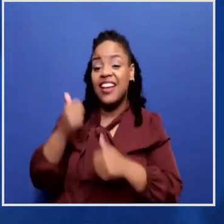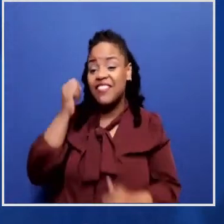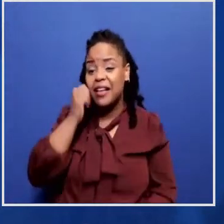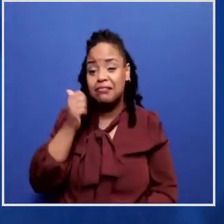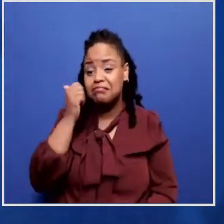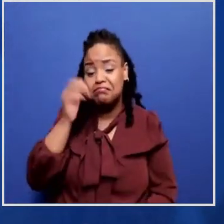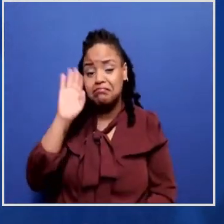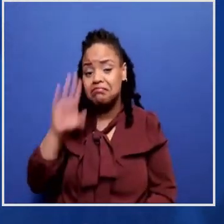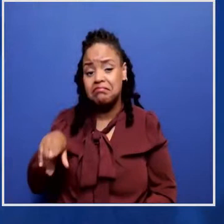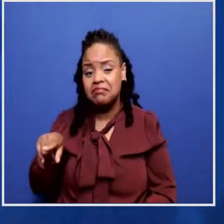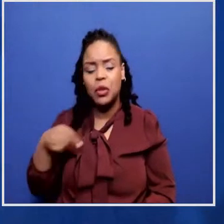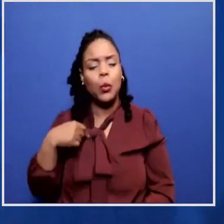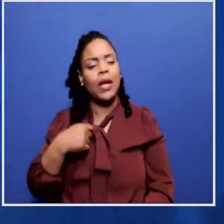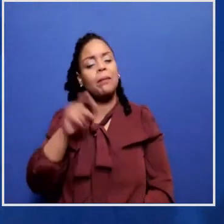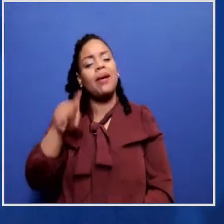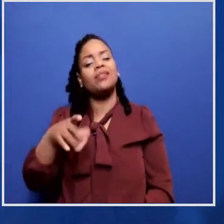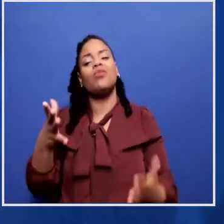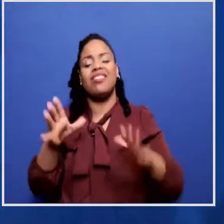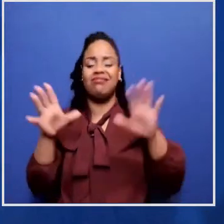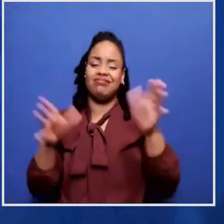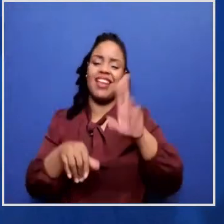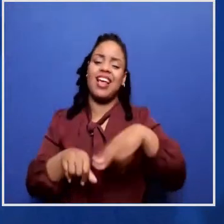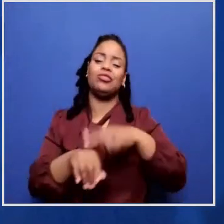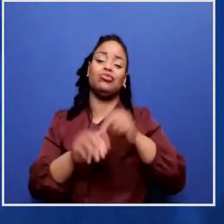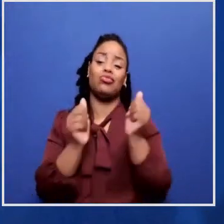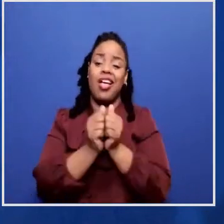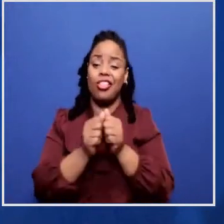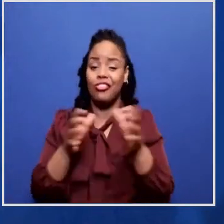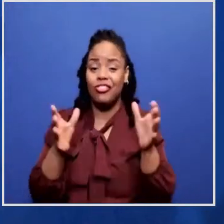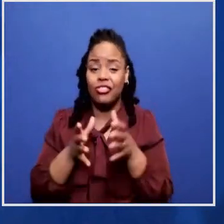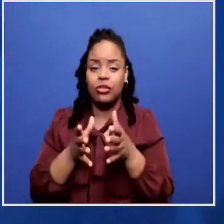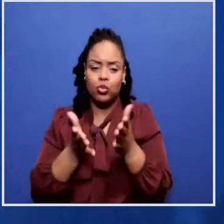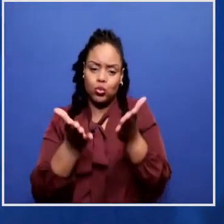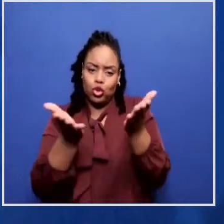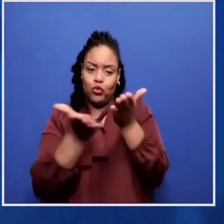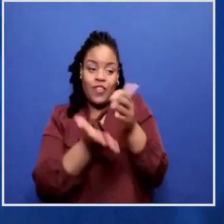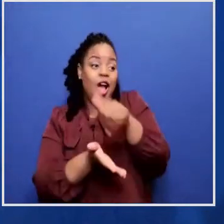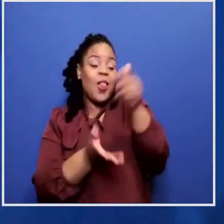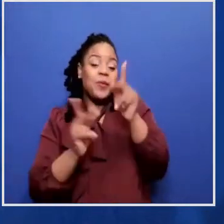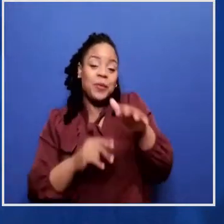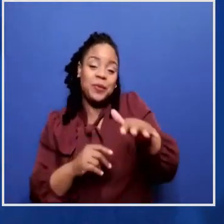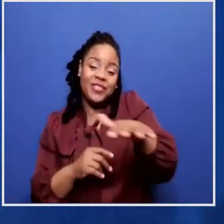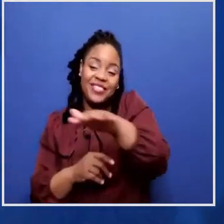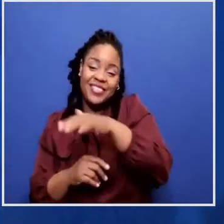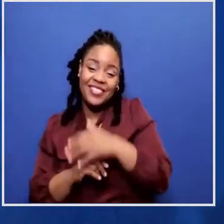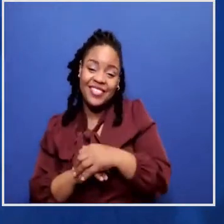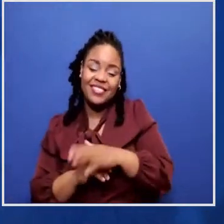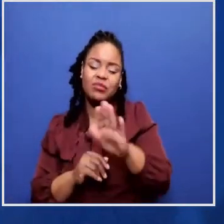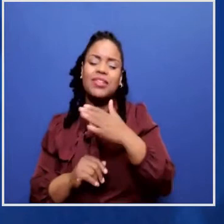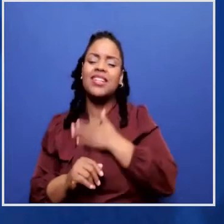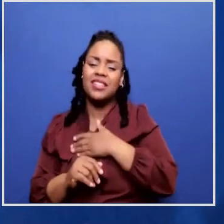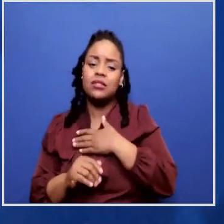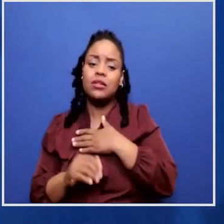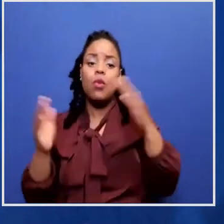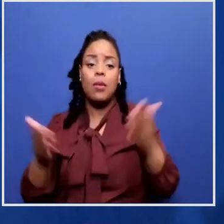PRESIDENT-ELECT HARRIS KNOWS THAT WE HAVE A COMMITMENT TO